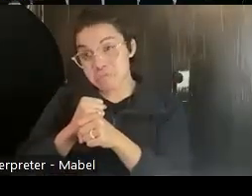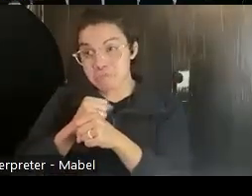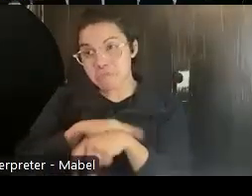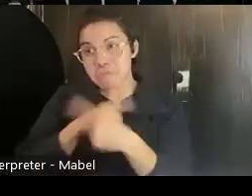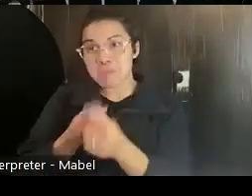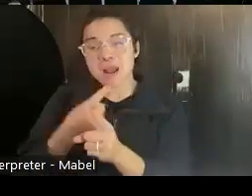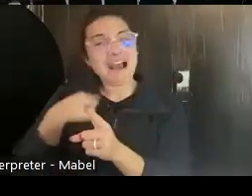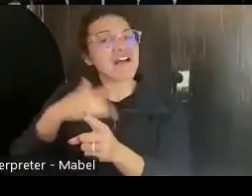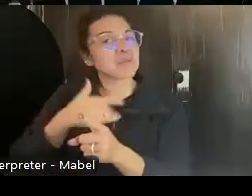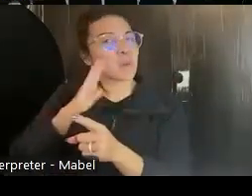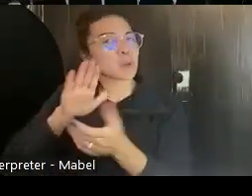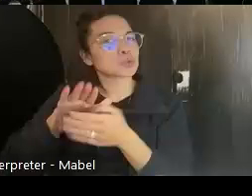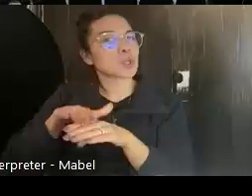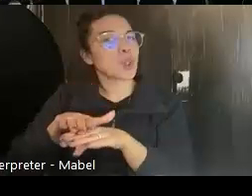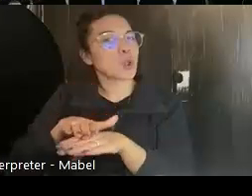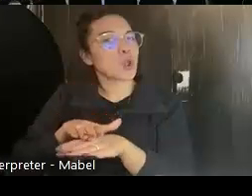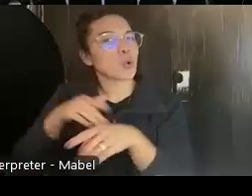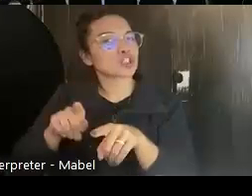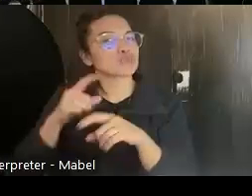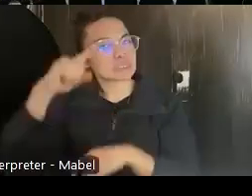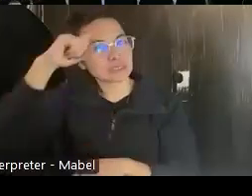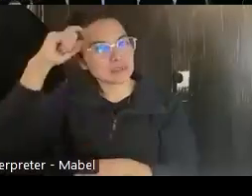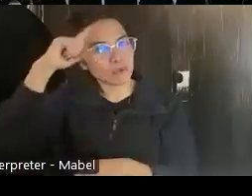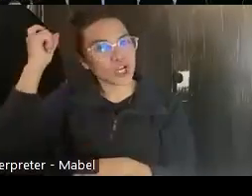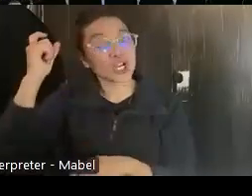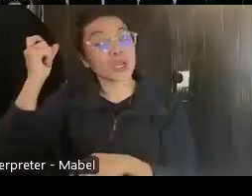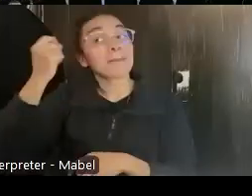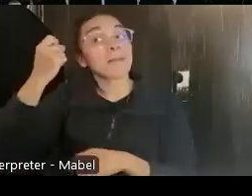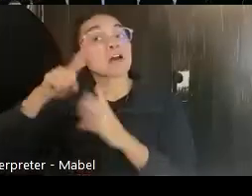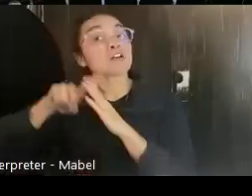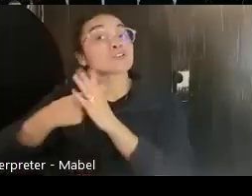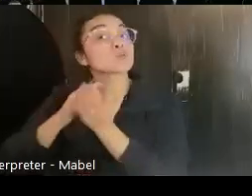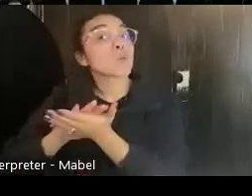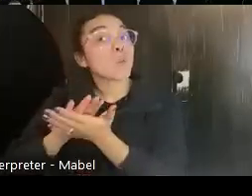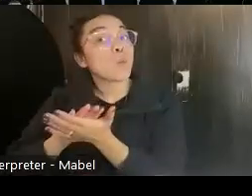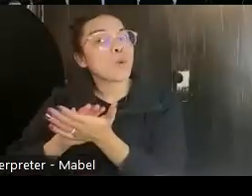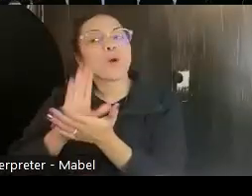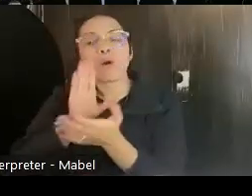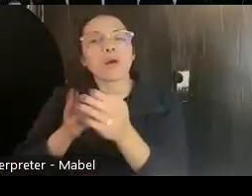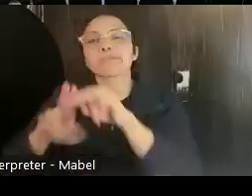picking up during that school year period in September all the way throughout May June um